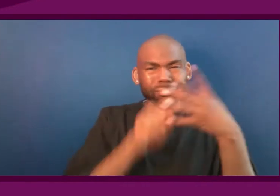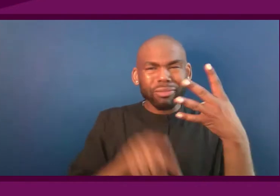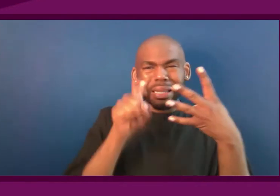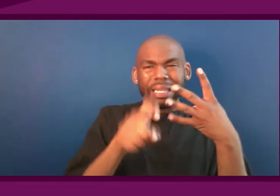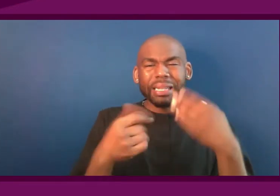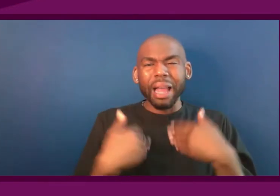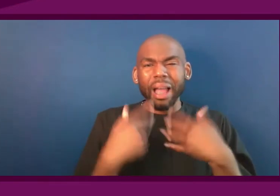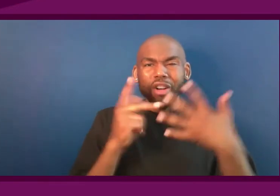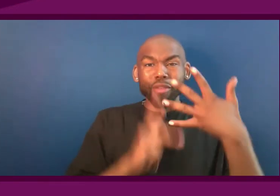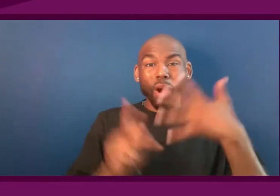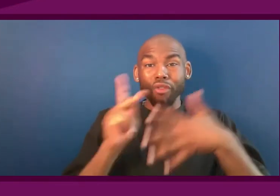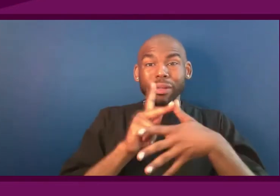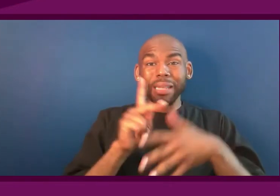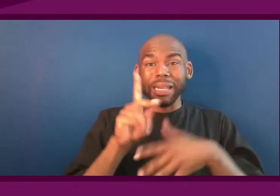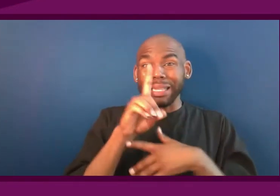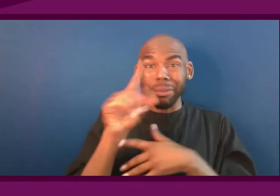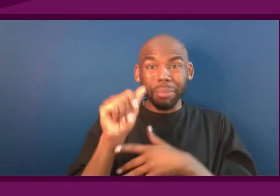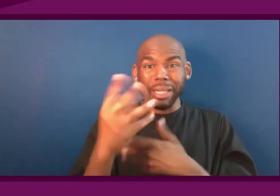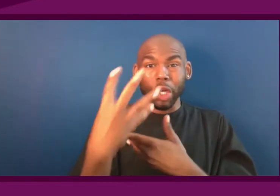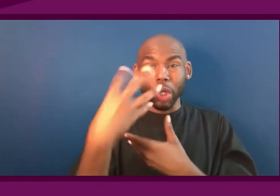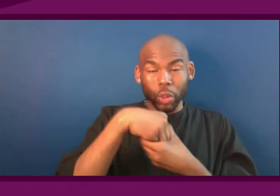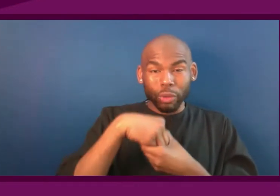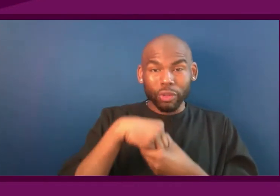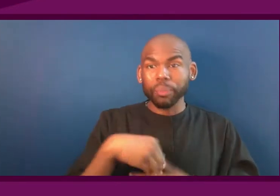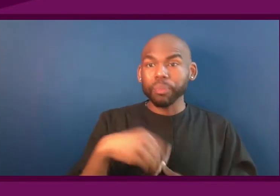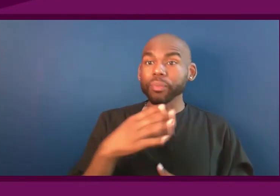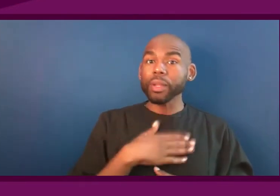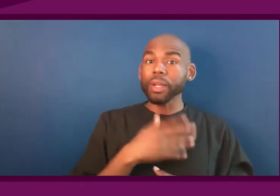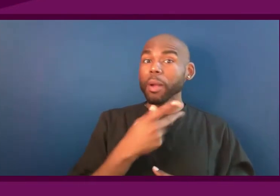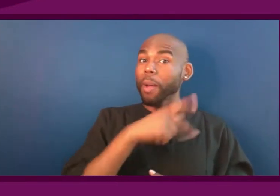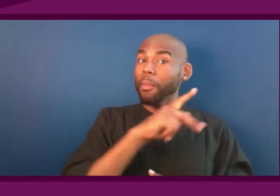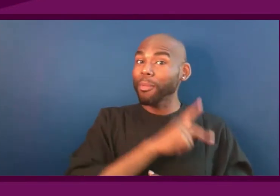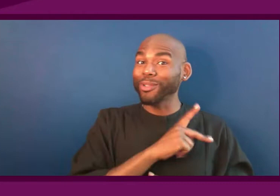conversation with the fabulous Debra Ruh. Ashley Inkumsah: